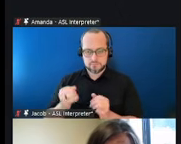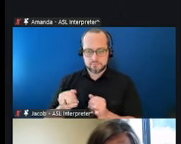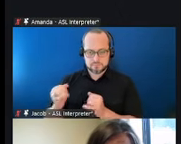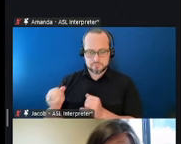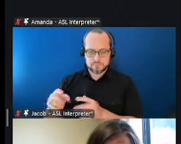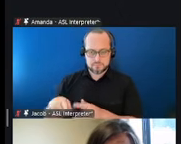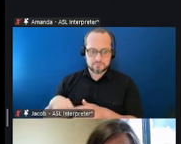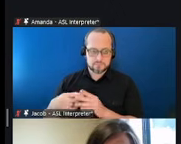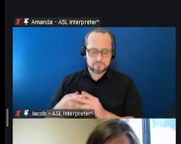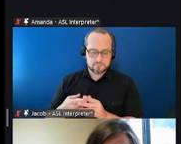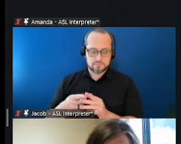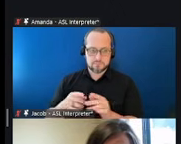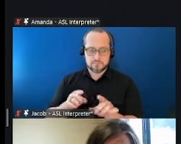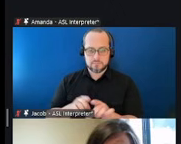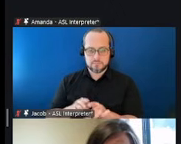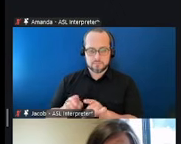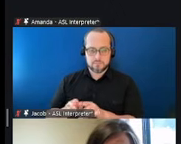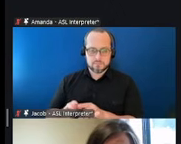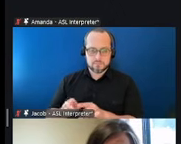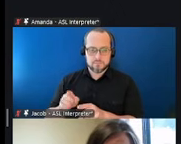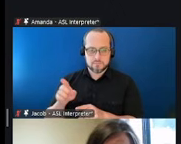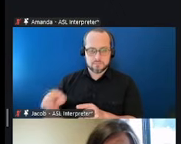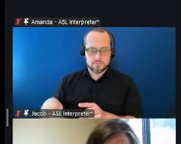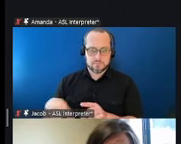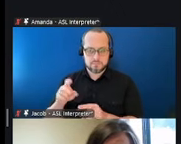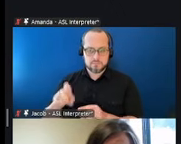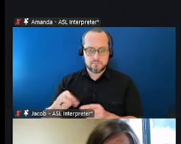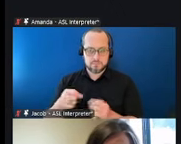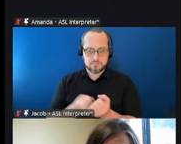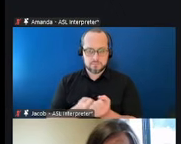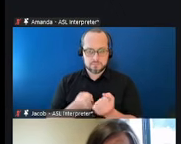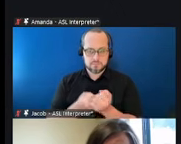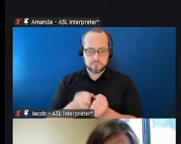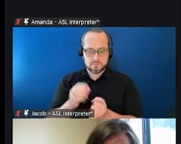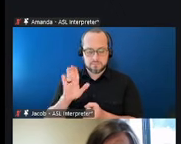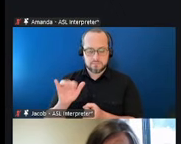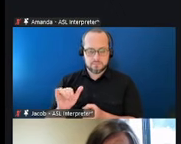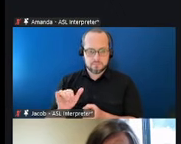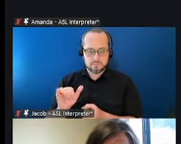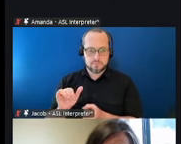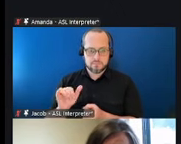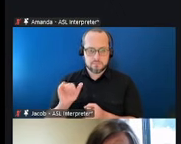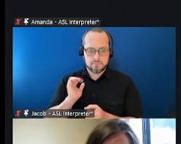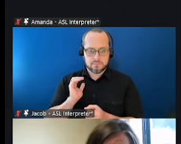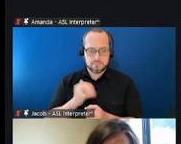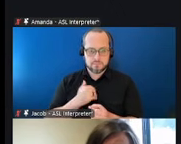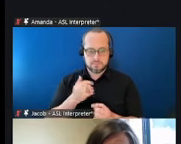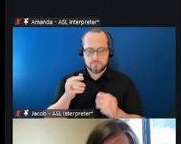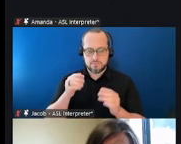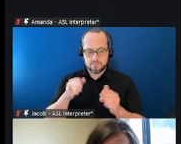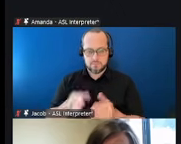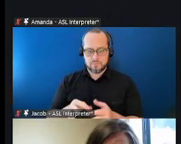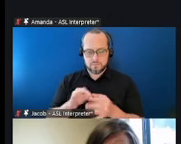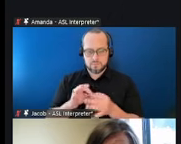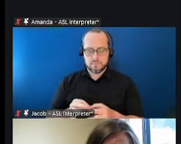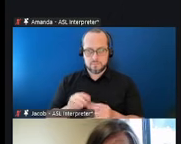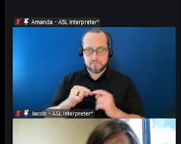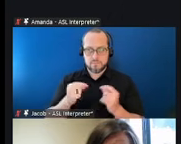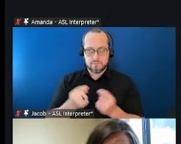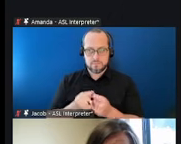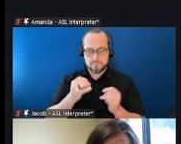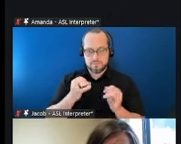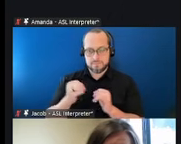initiatives and they will be supported by um a core team of individuals in the health assist